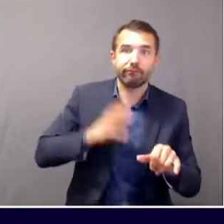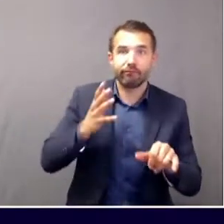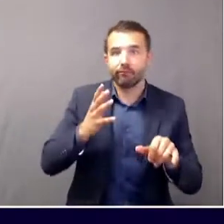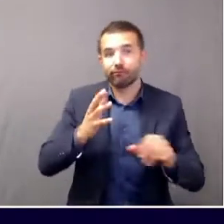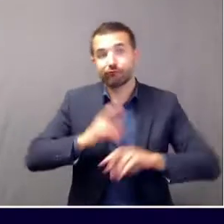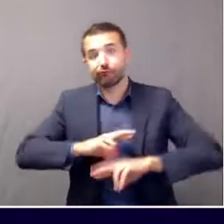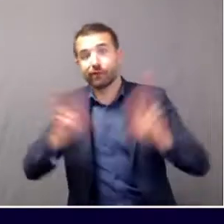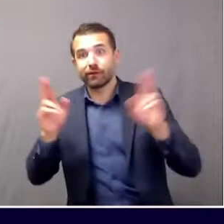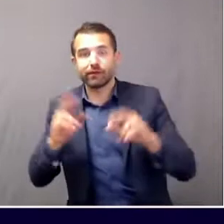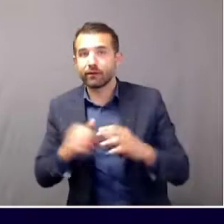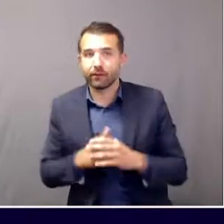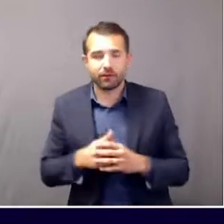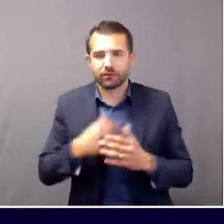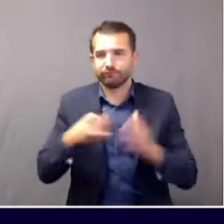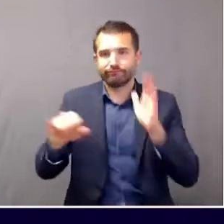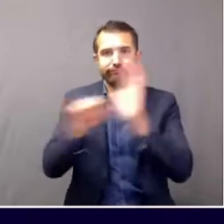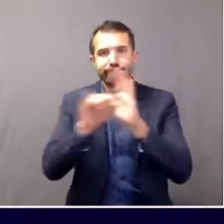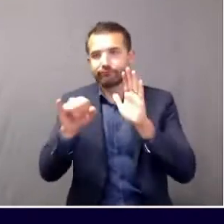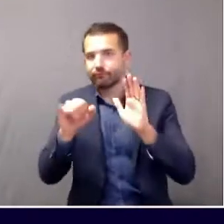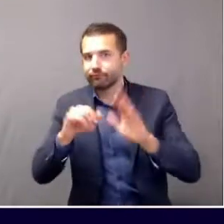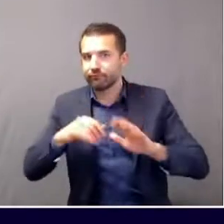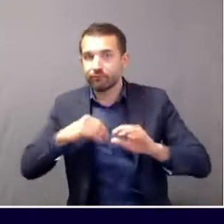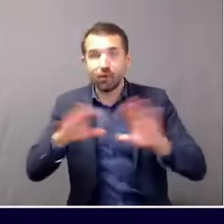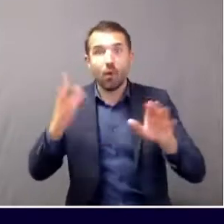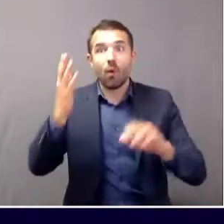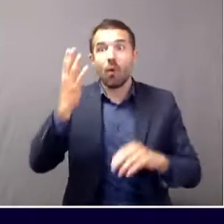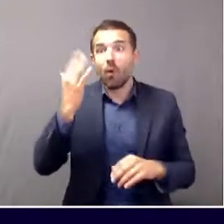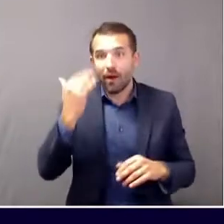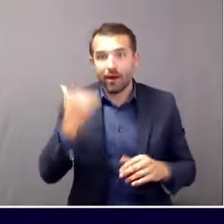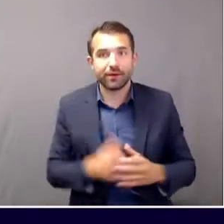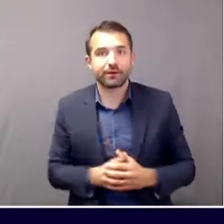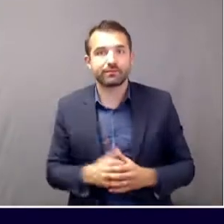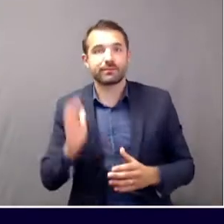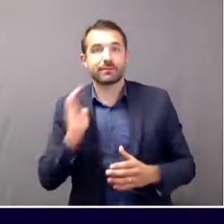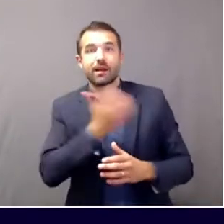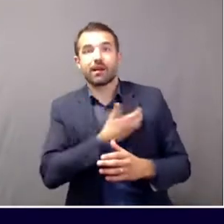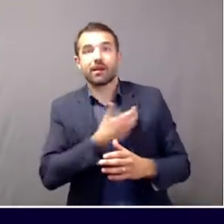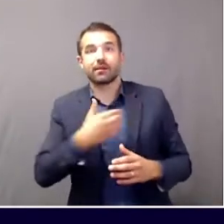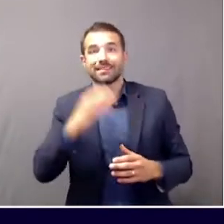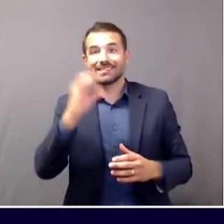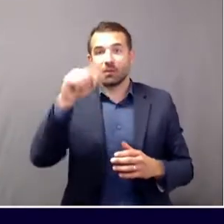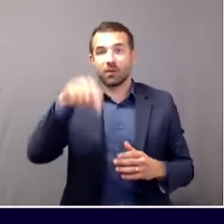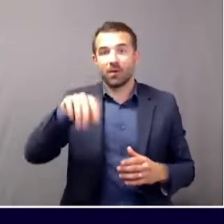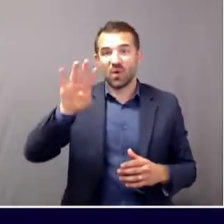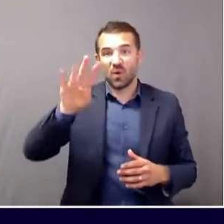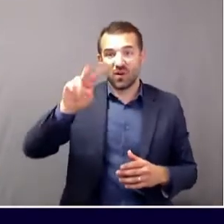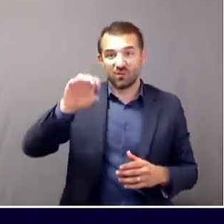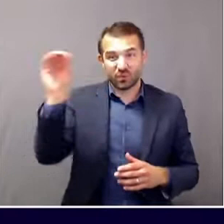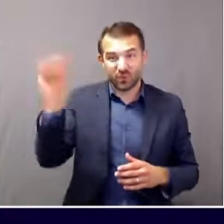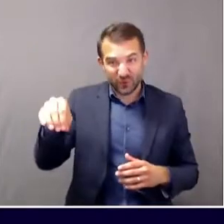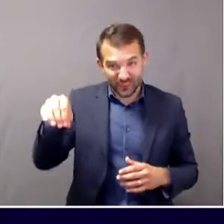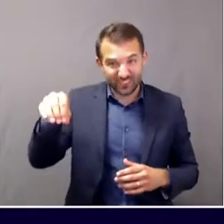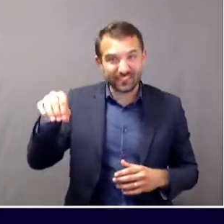we know that because our positivity rate at about points